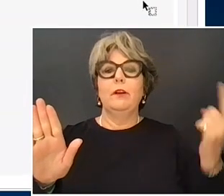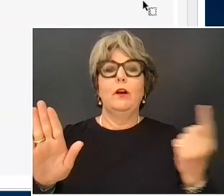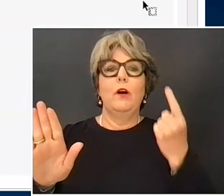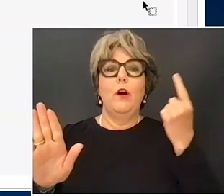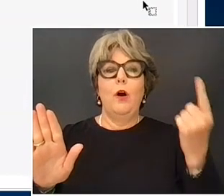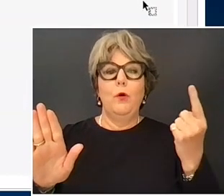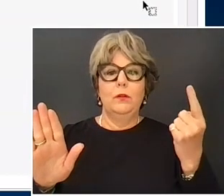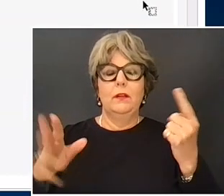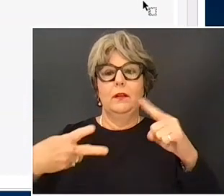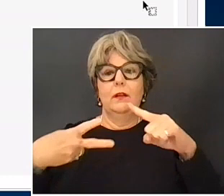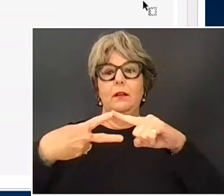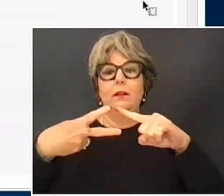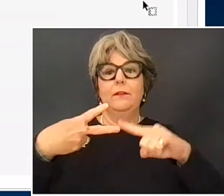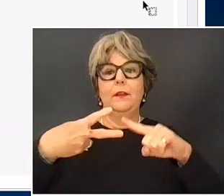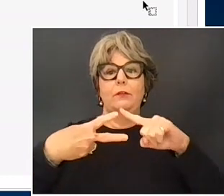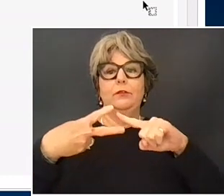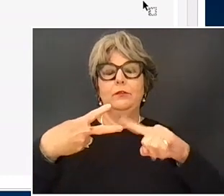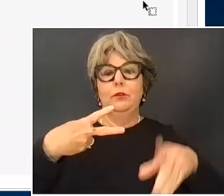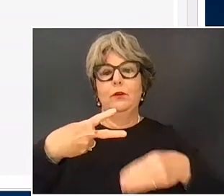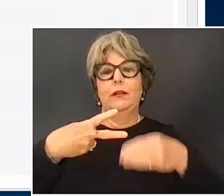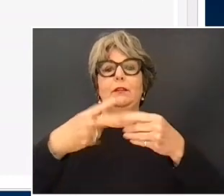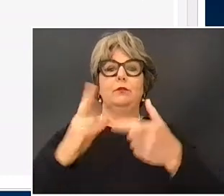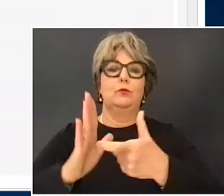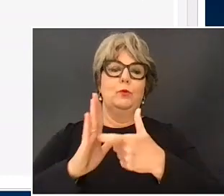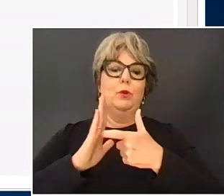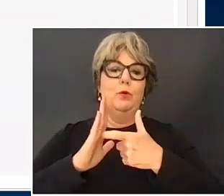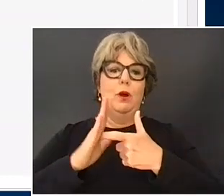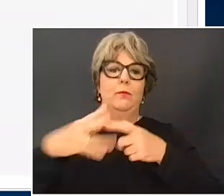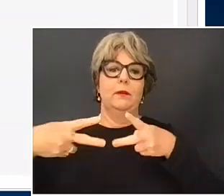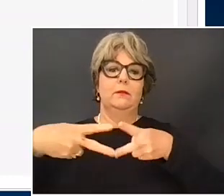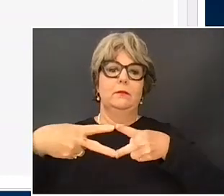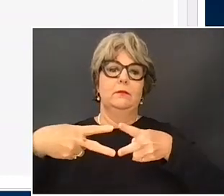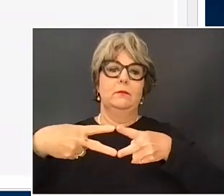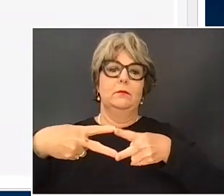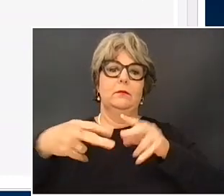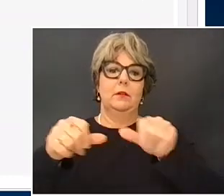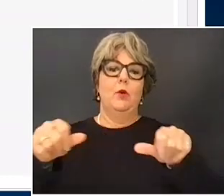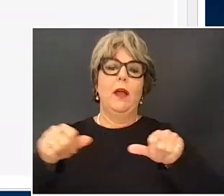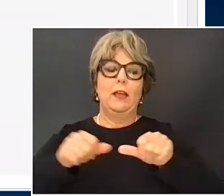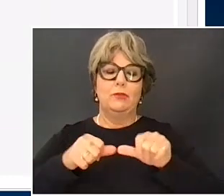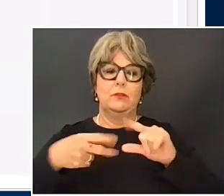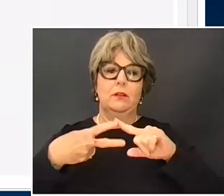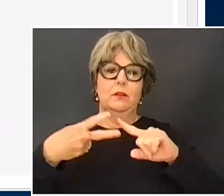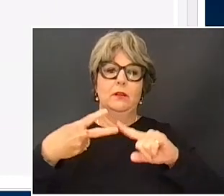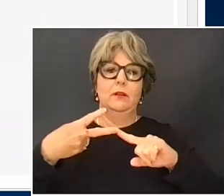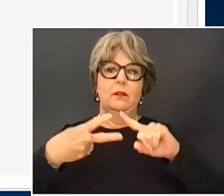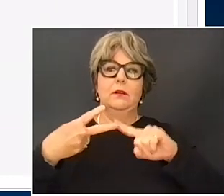additional requirements, the first two additional locations. Otherwise, this is all additional